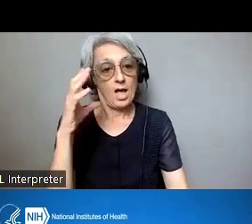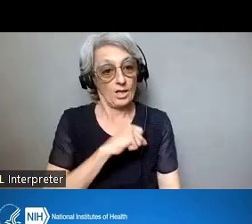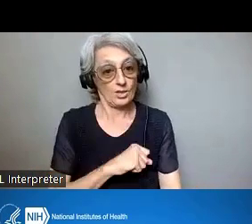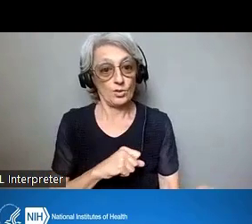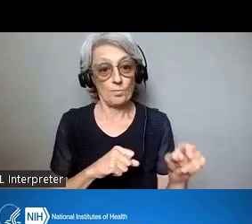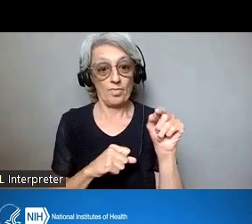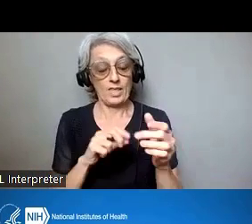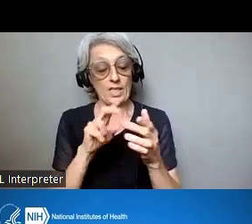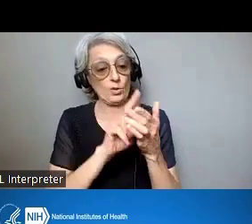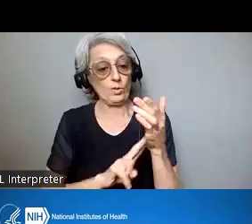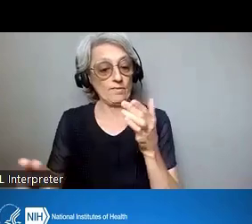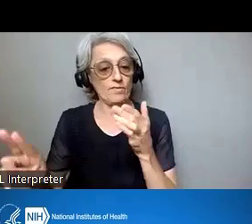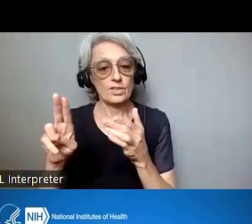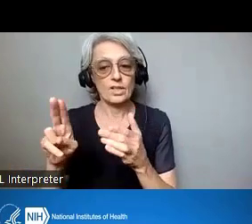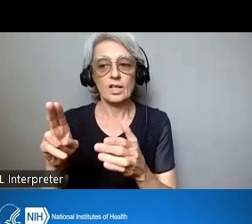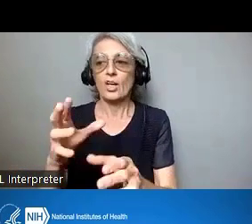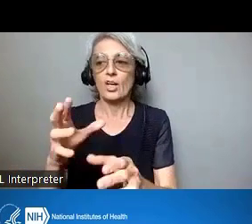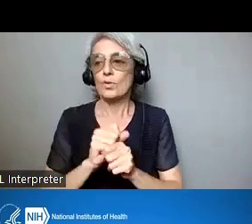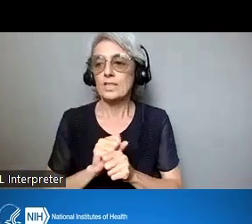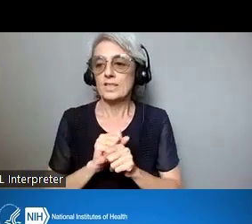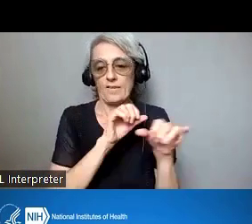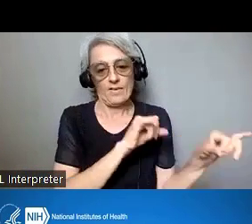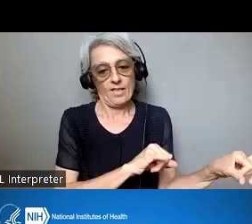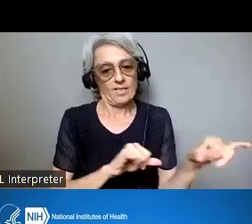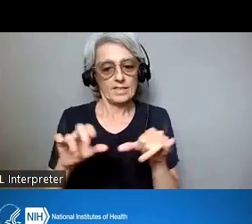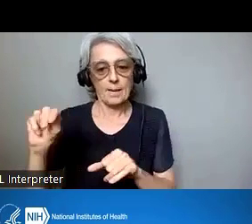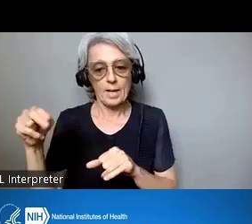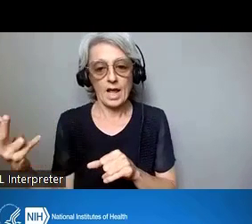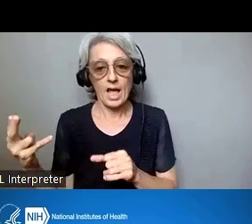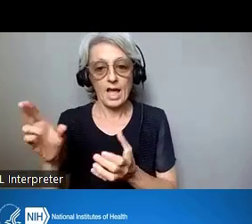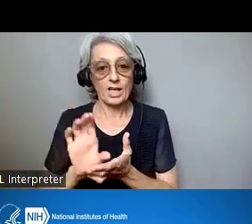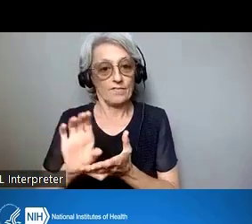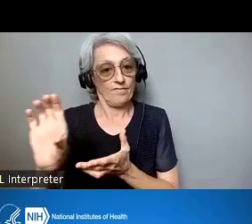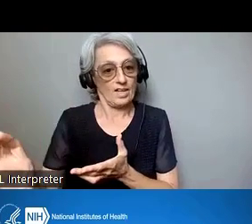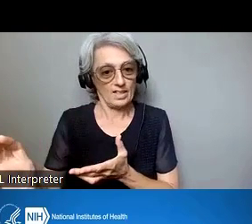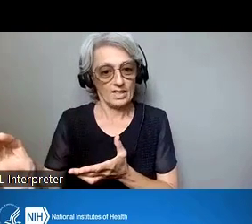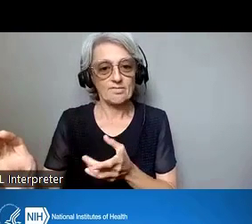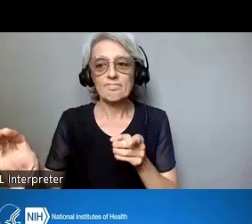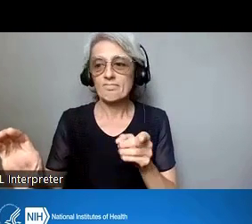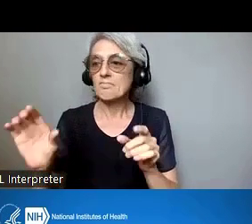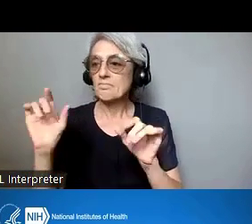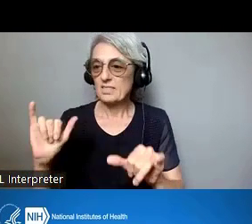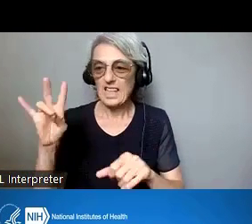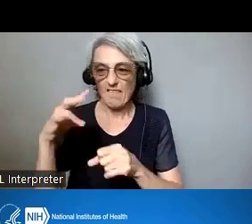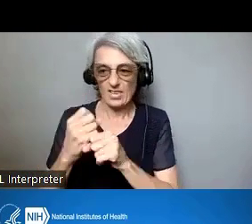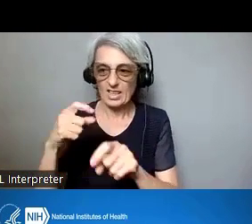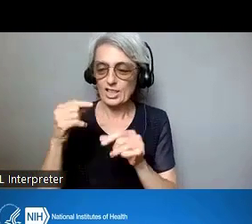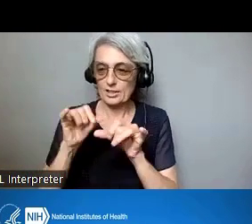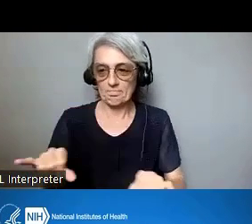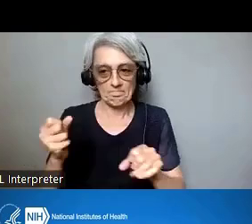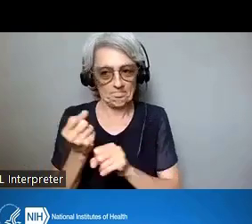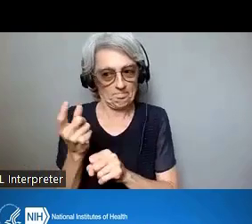received the same NIH funding as shown on this slide for the past 7 years, at the institution level,